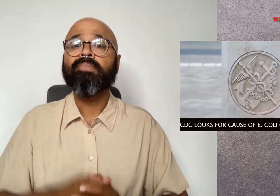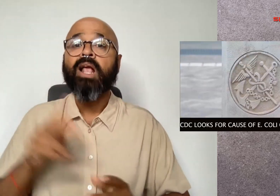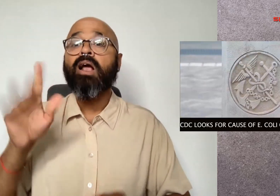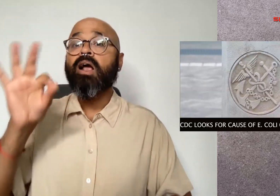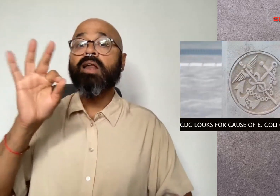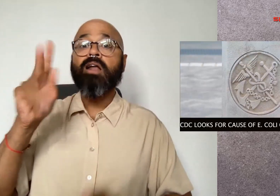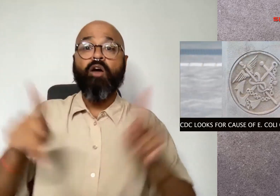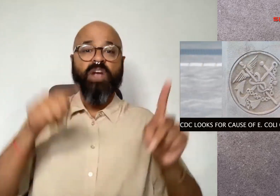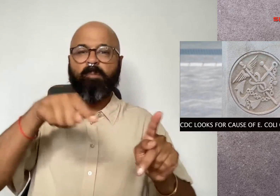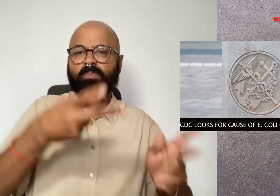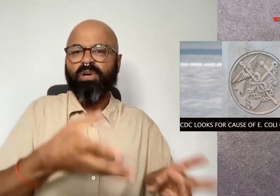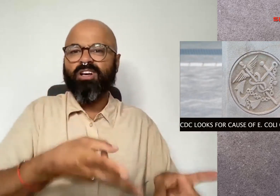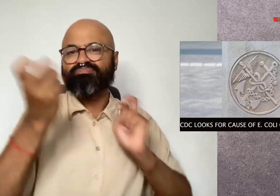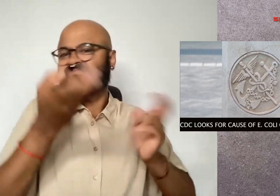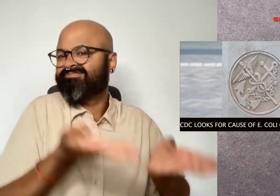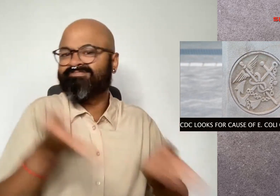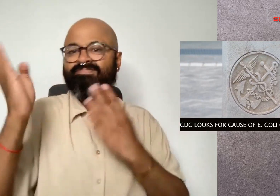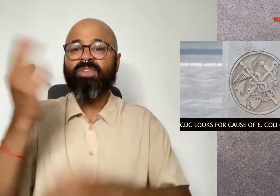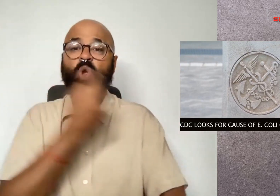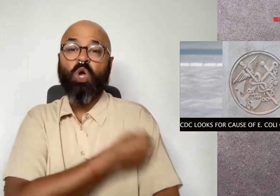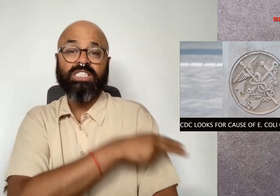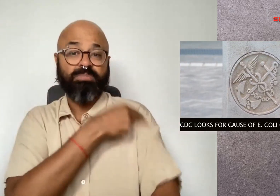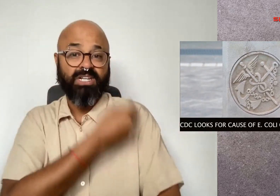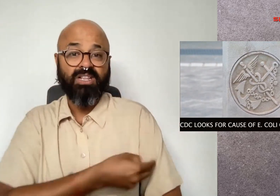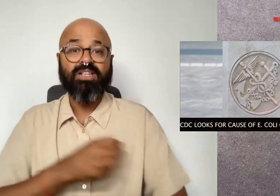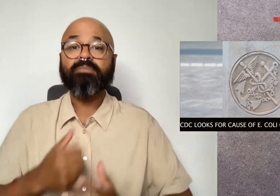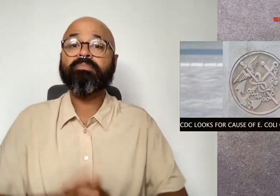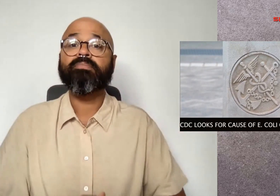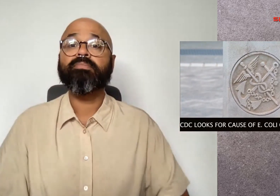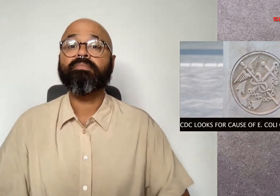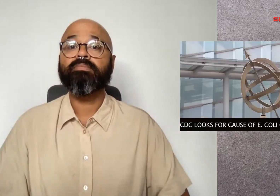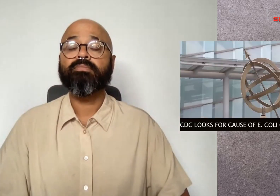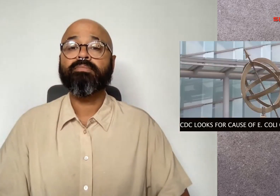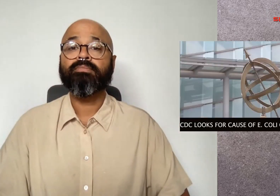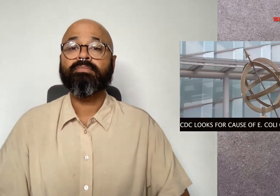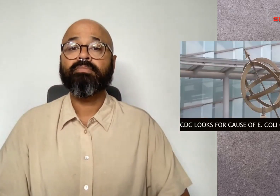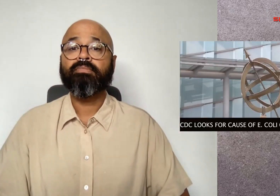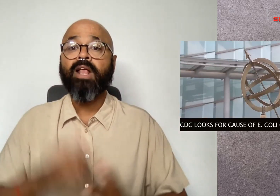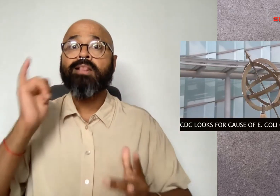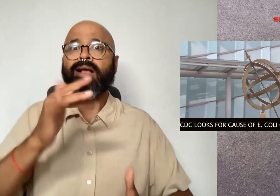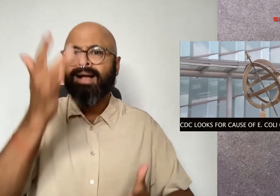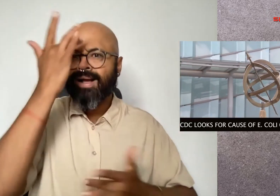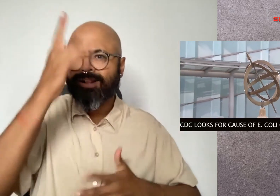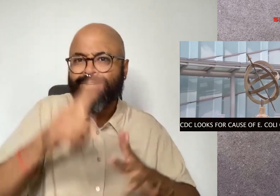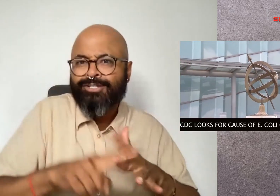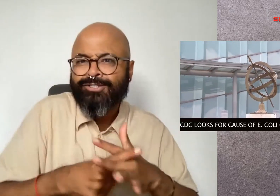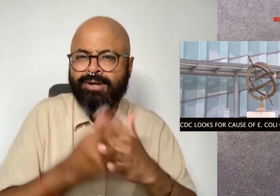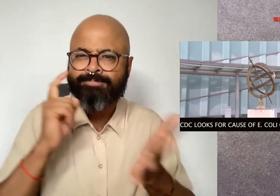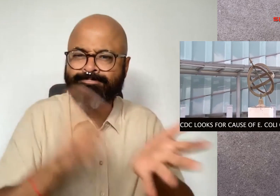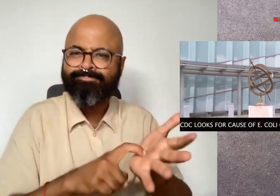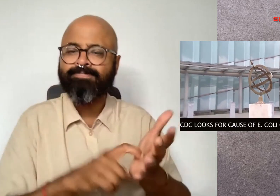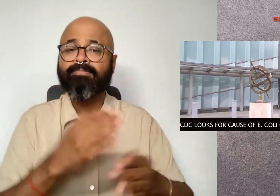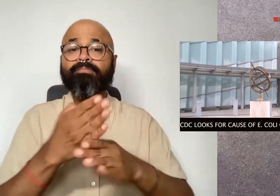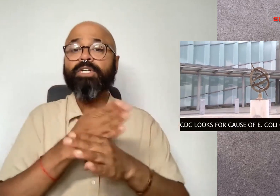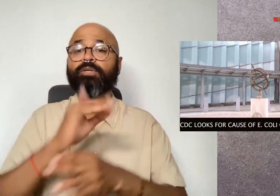caused 29 people to become sick nine of those people had to be hospitalized the illness